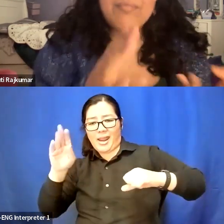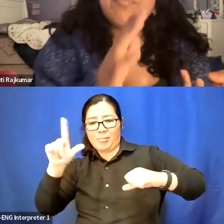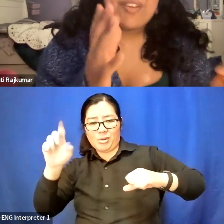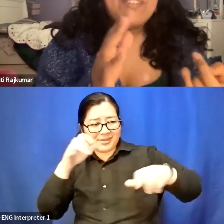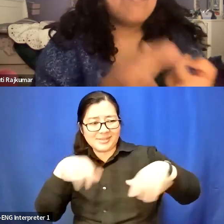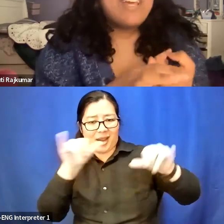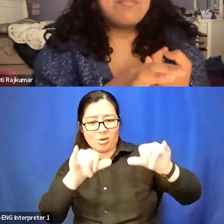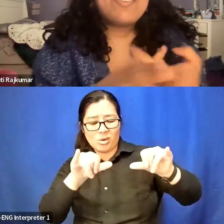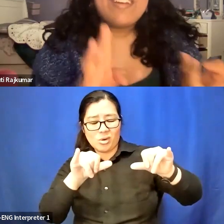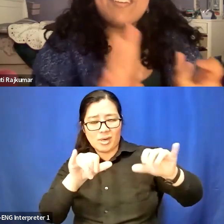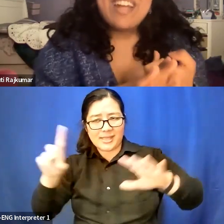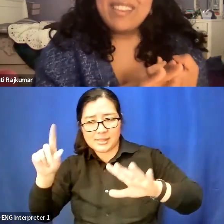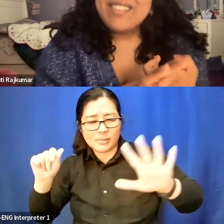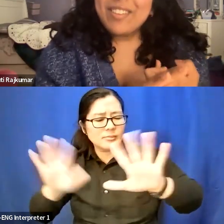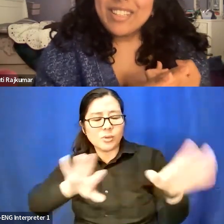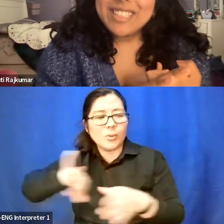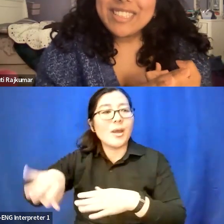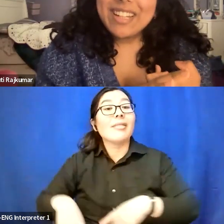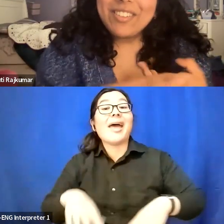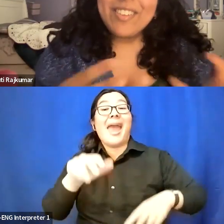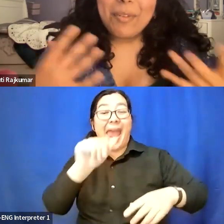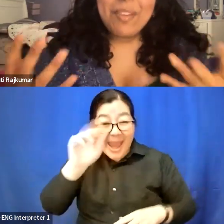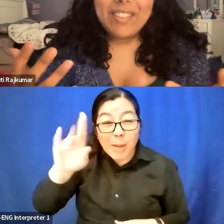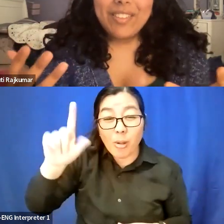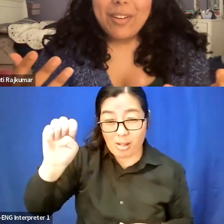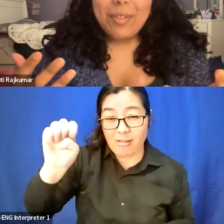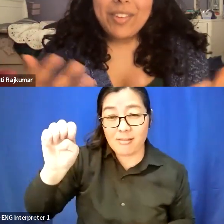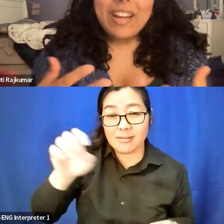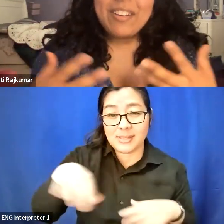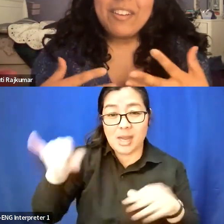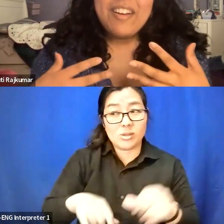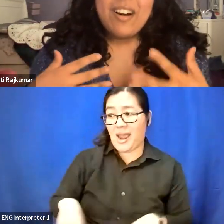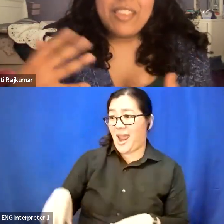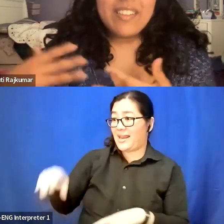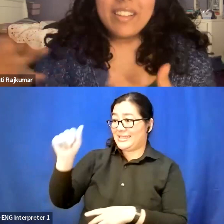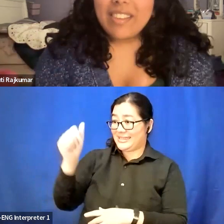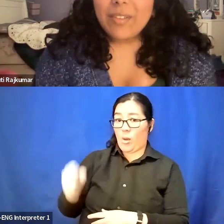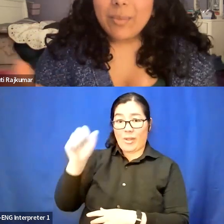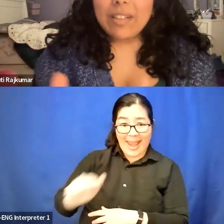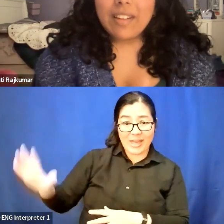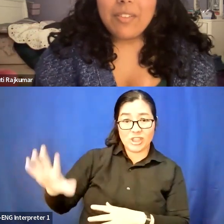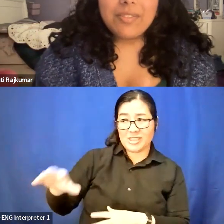or sorry, abled standard and the South Asian standards that were placed onto me so that I could authentically live as myself.